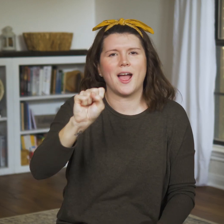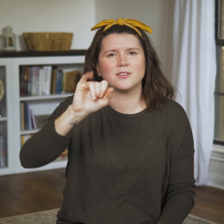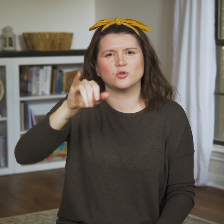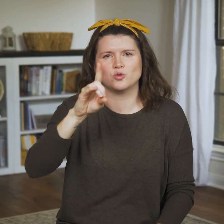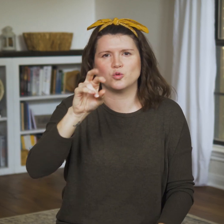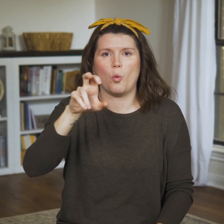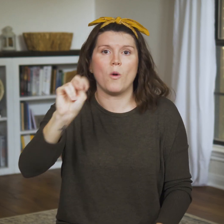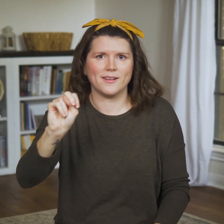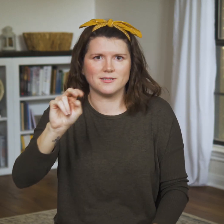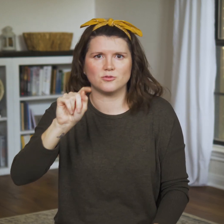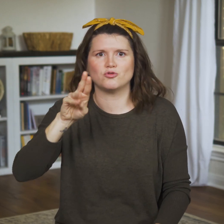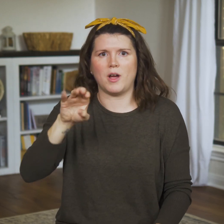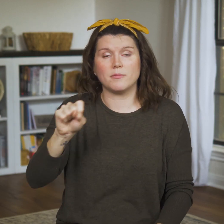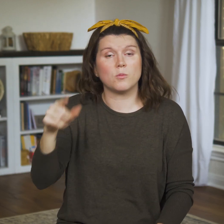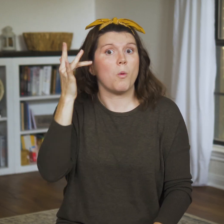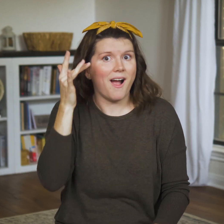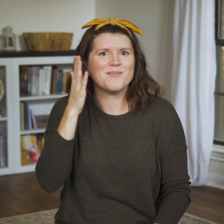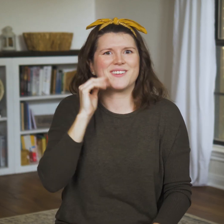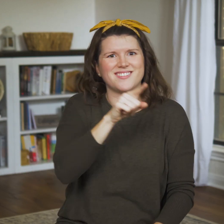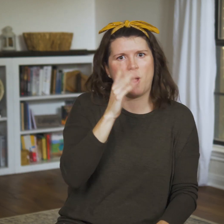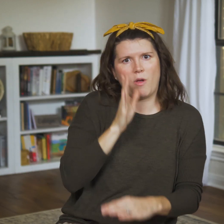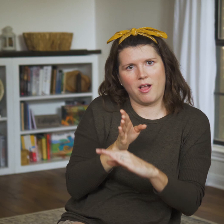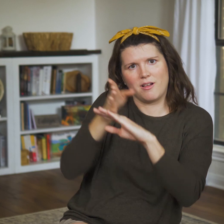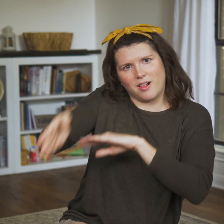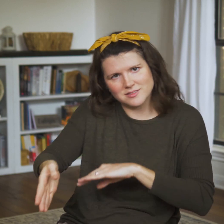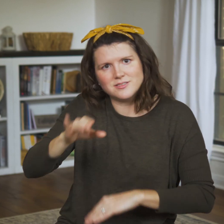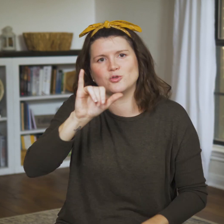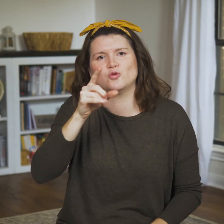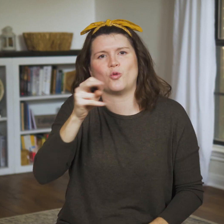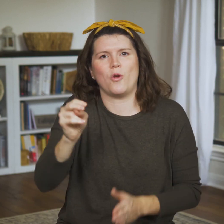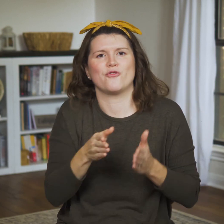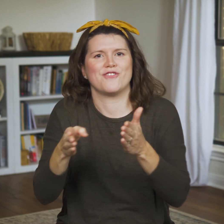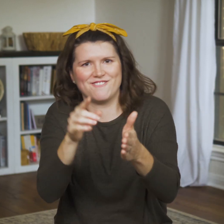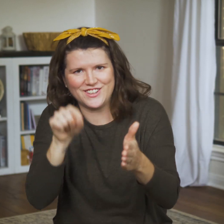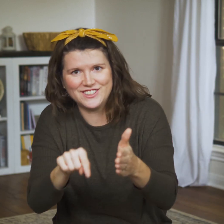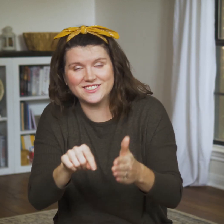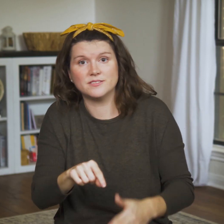if they can just come back to this land when it’s all said and done.